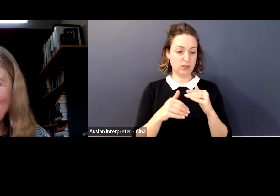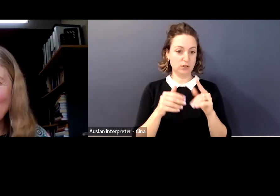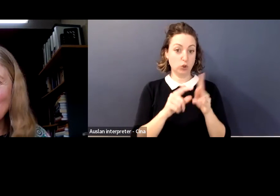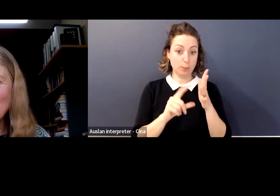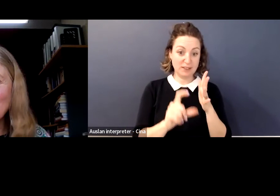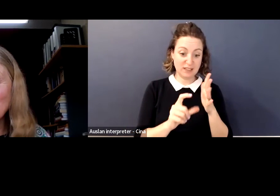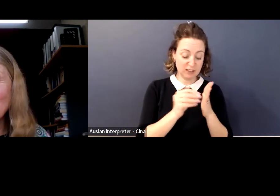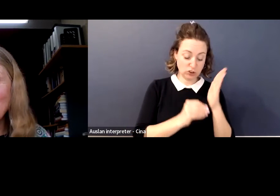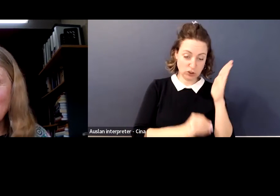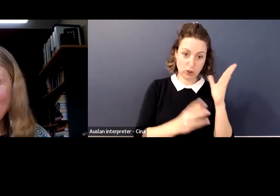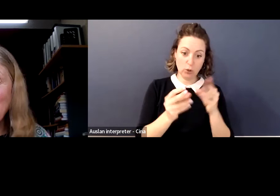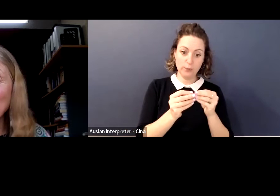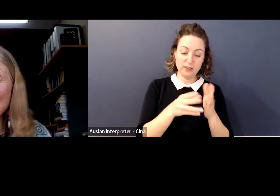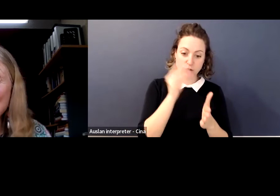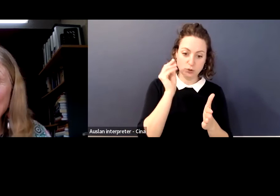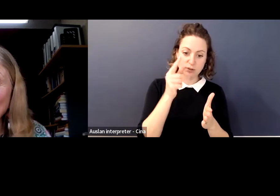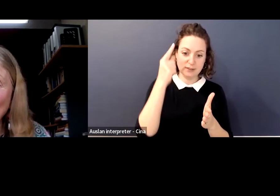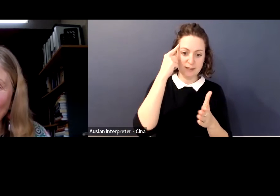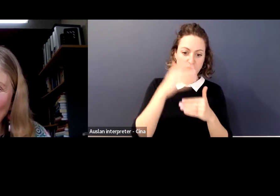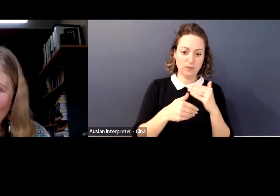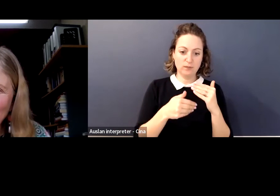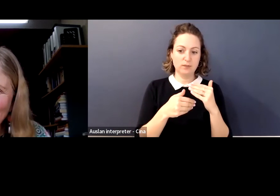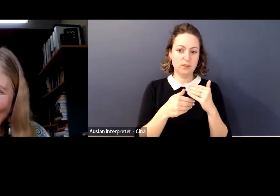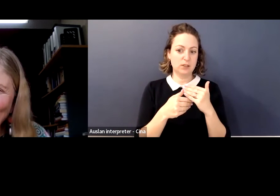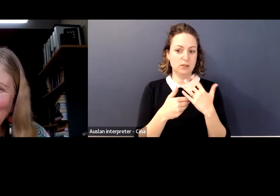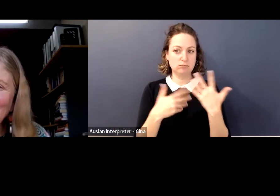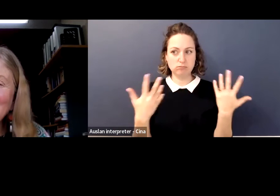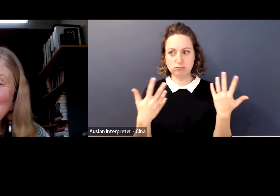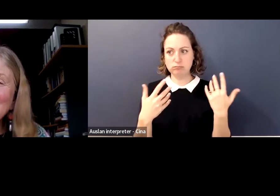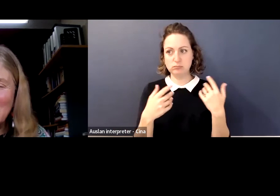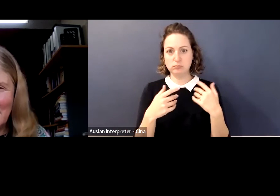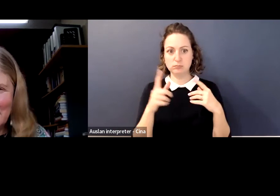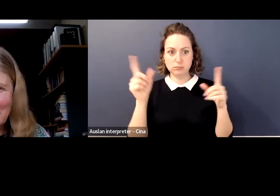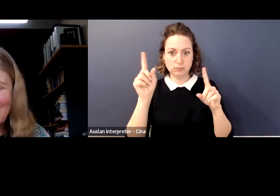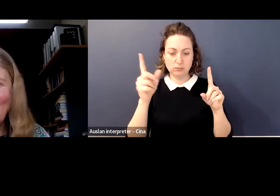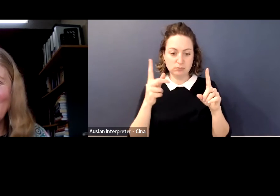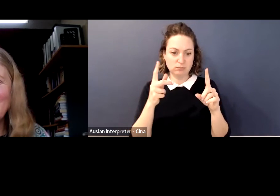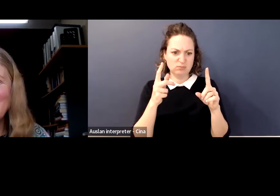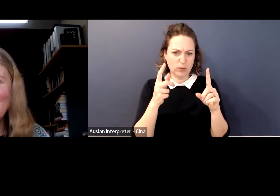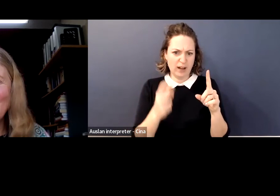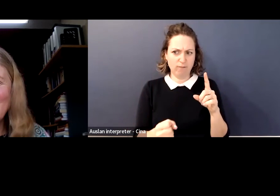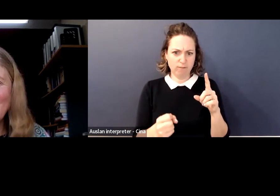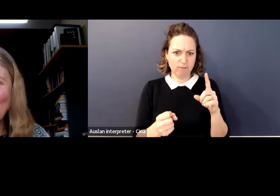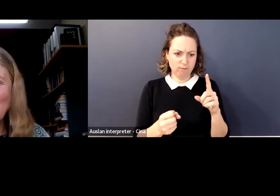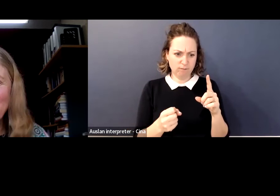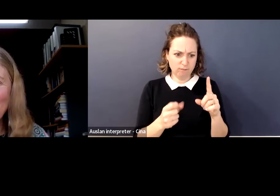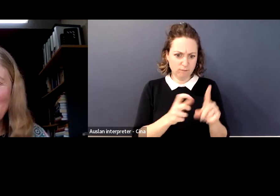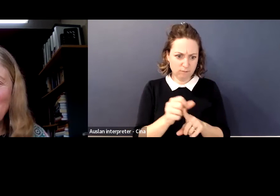the student to think about whether or not there was already indicators of a learning disorder